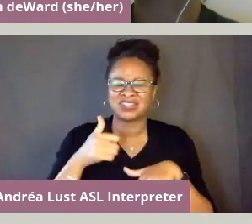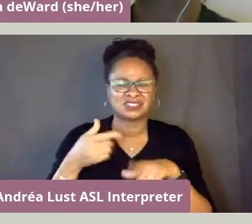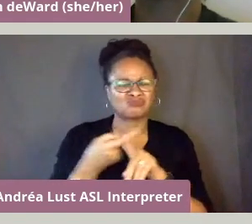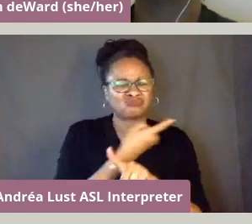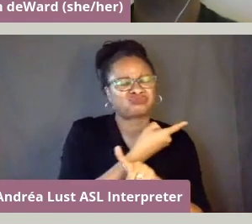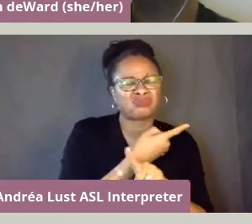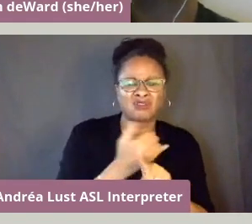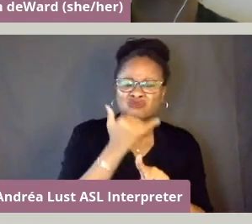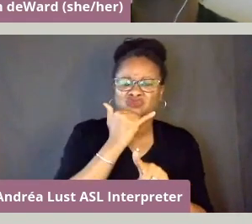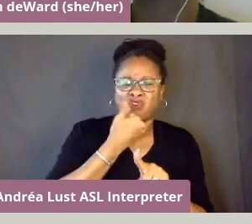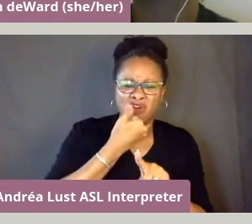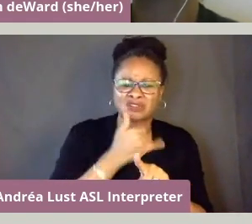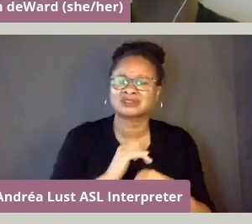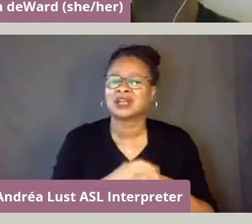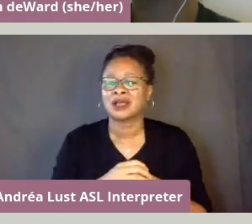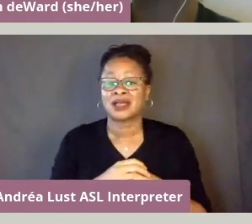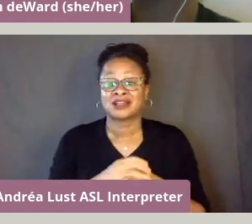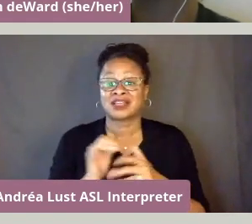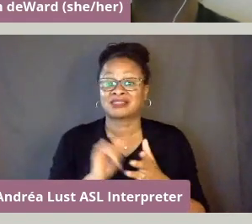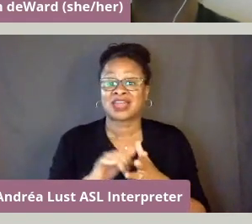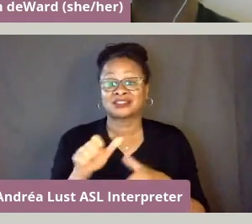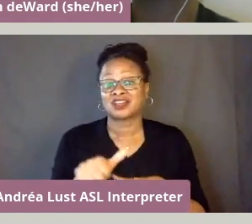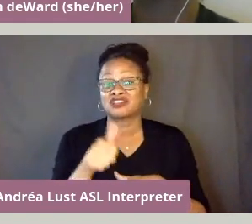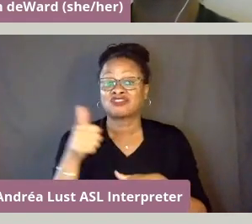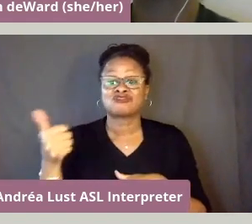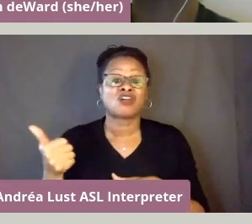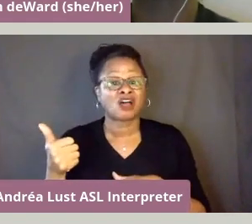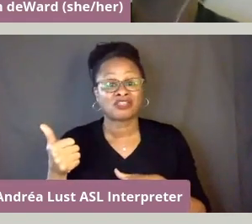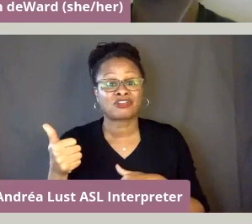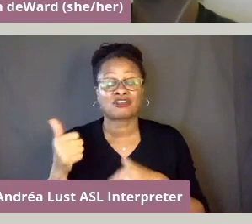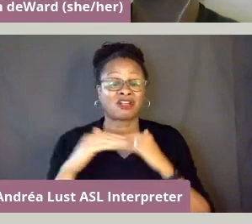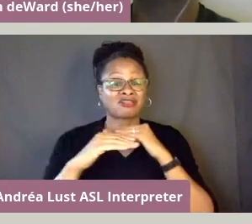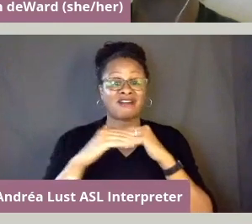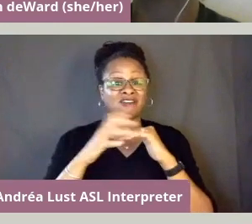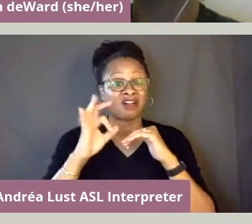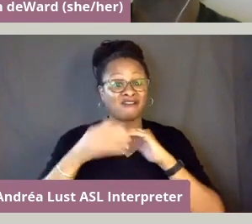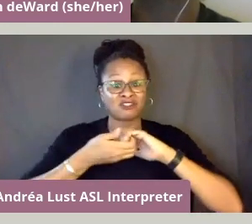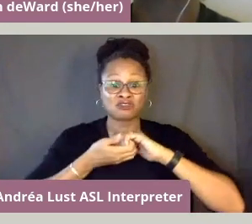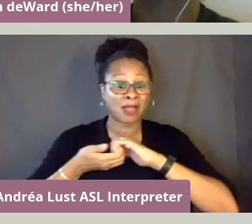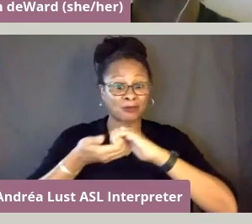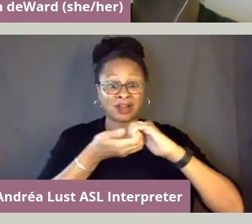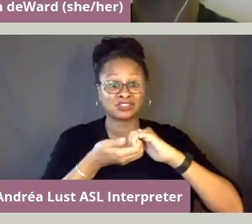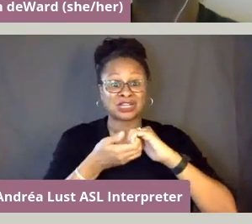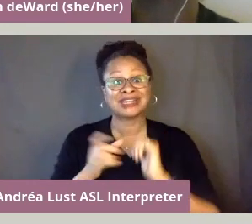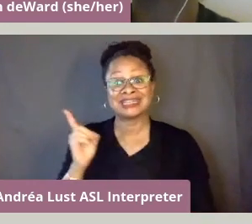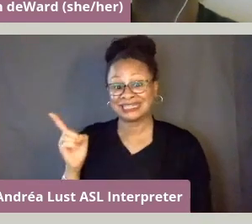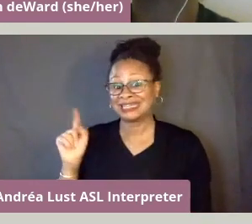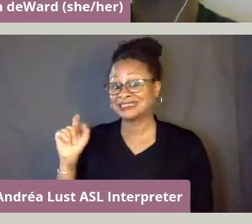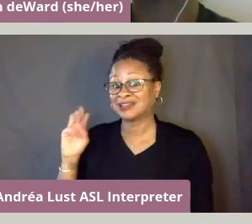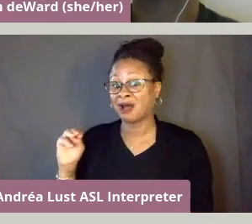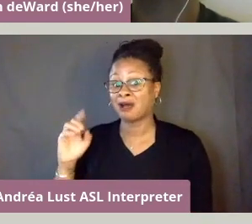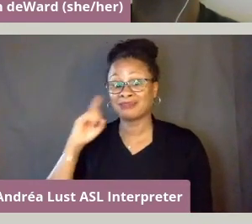And so that's just another level of collaboration, where he was, like, yes, I can definitely do that.